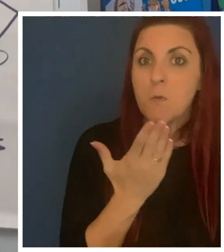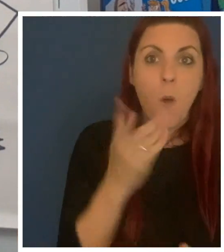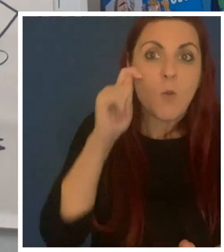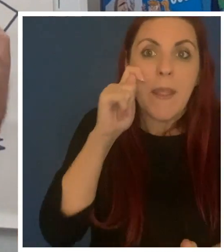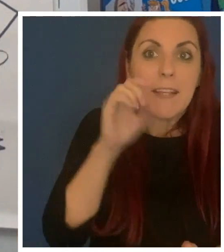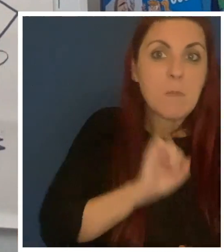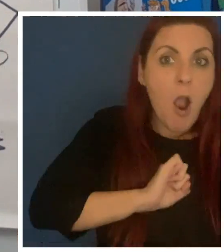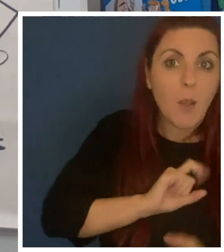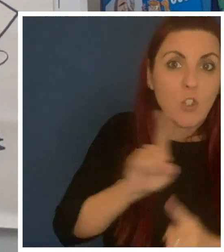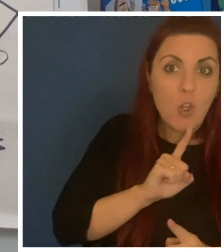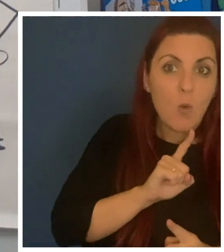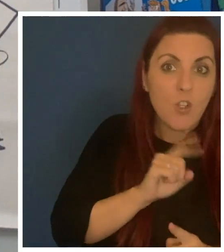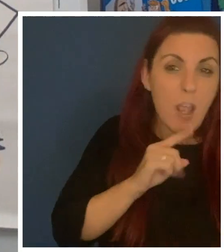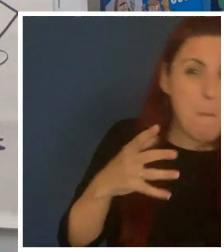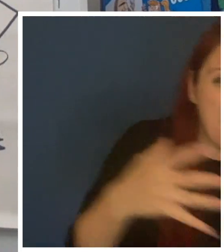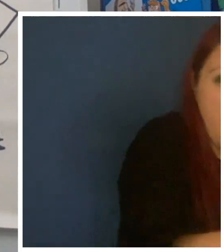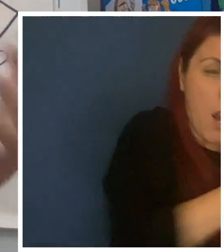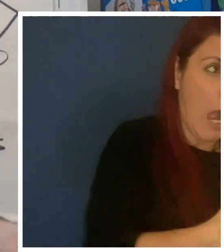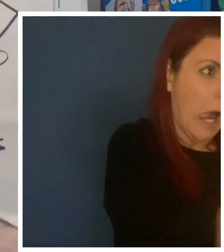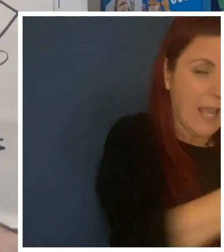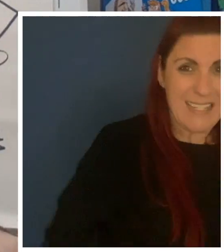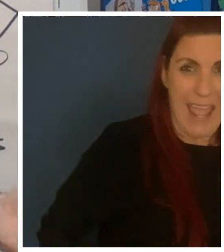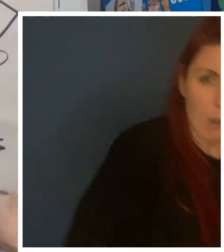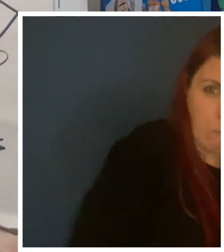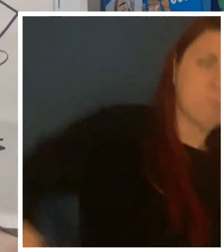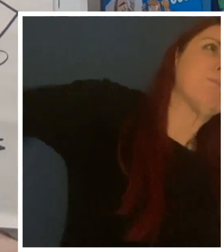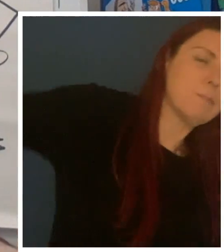Does she pull him out of the fridge by the tail and throw him out the trapdoor in